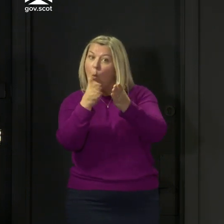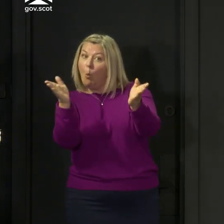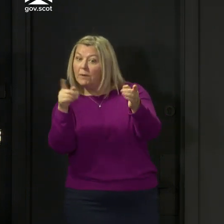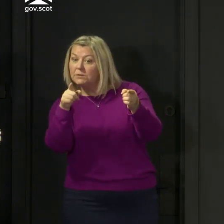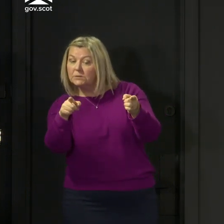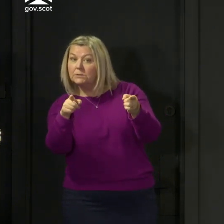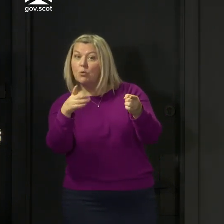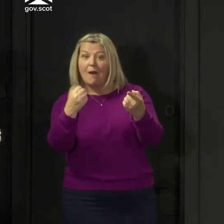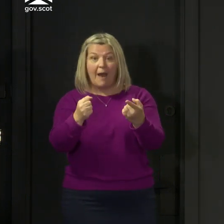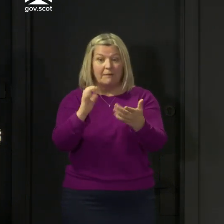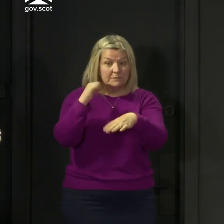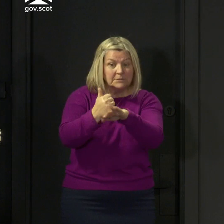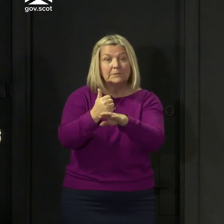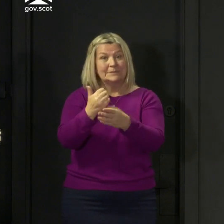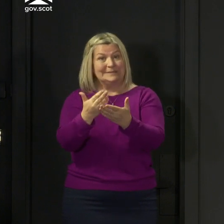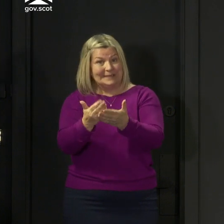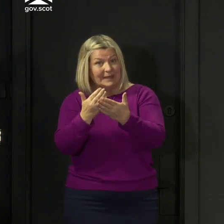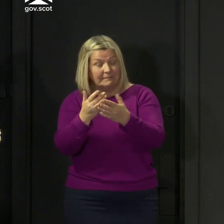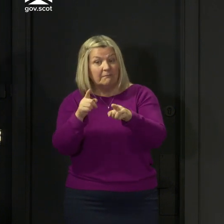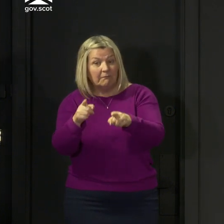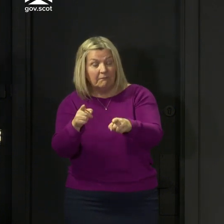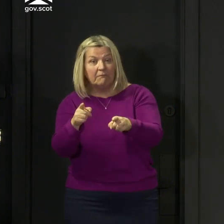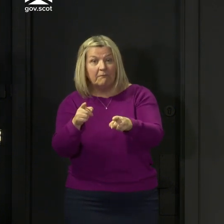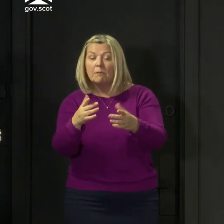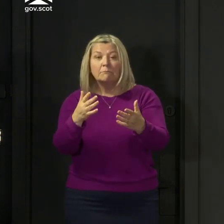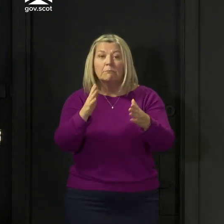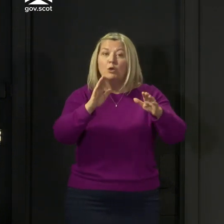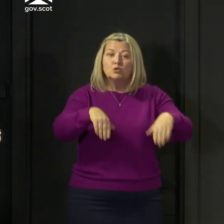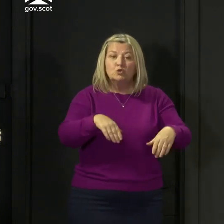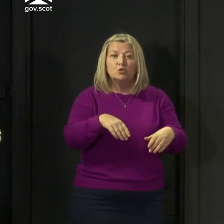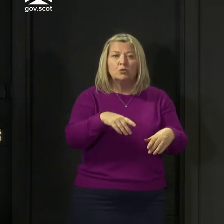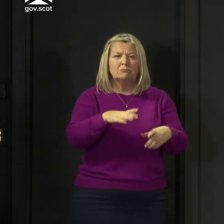decisions, and you should not be putting workers under pressure to go back to work before there